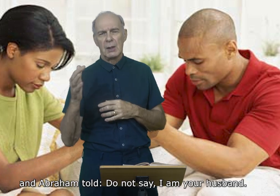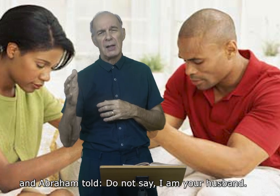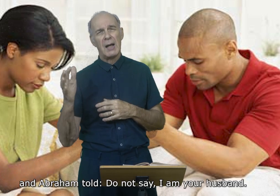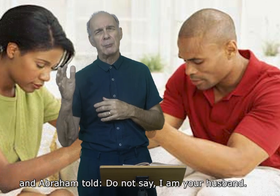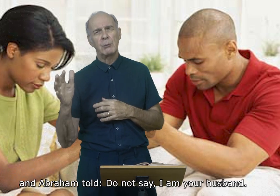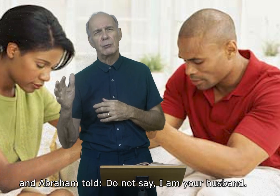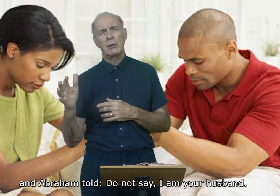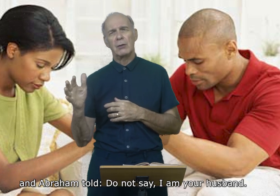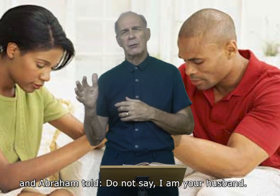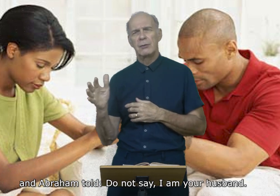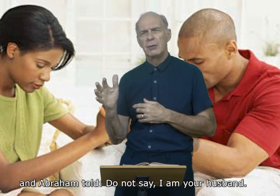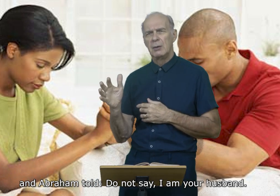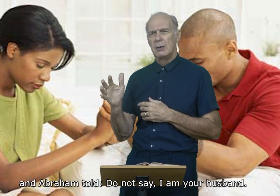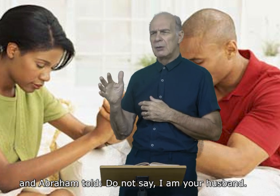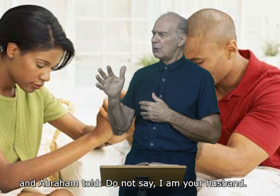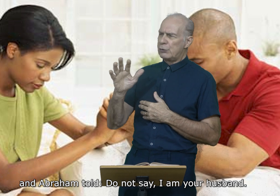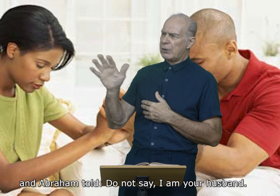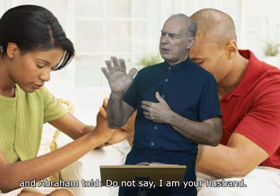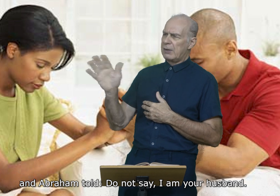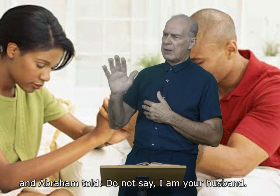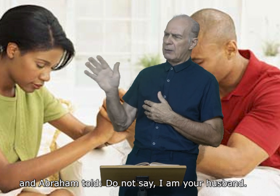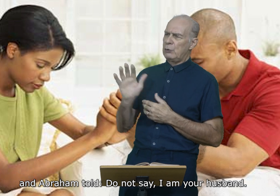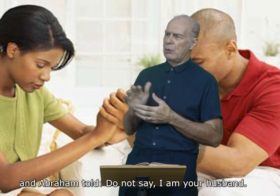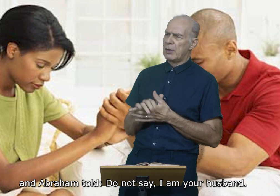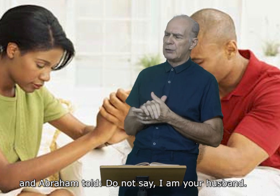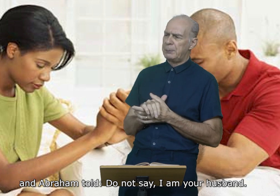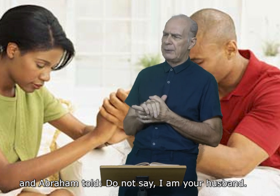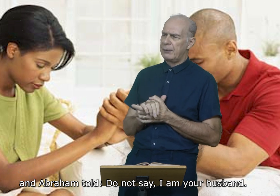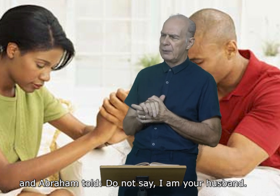and Abraham told: Do not say, I am your husband.